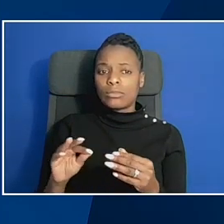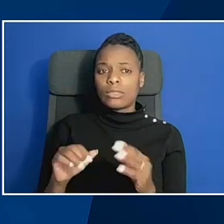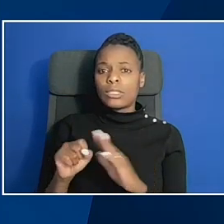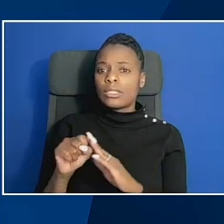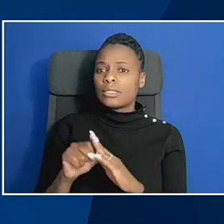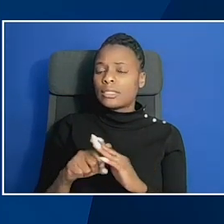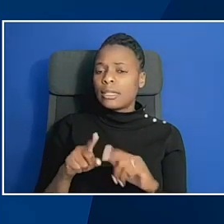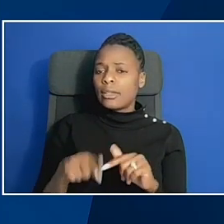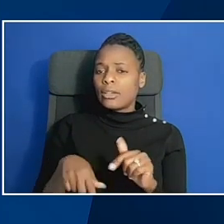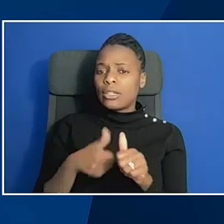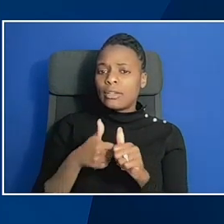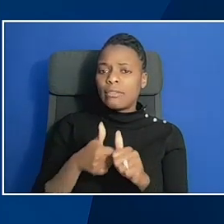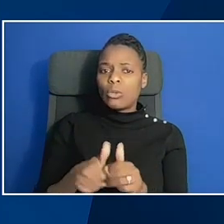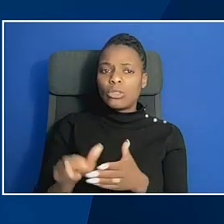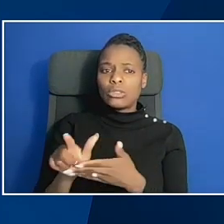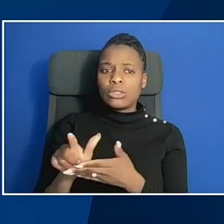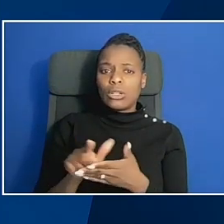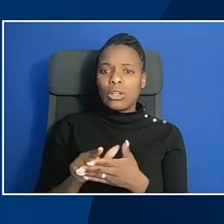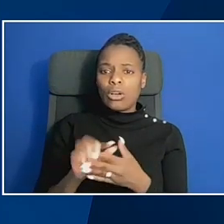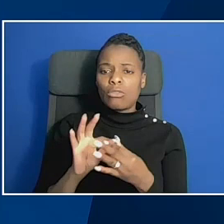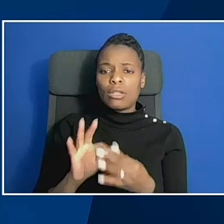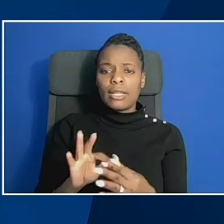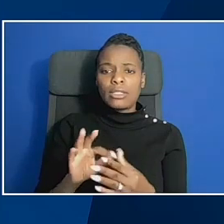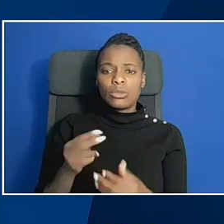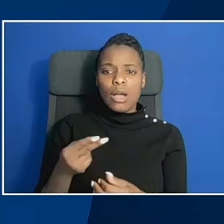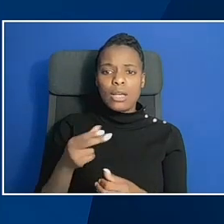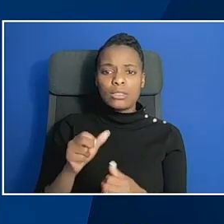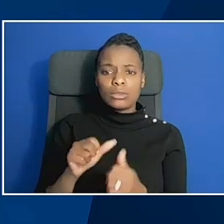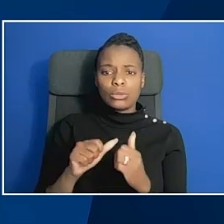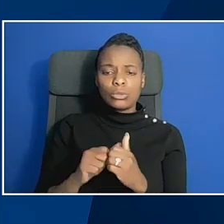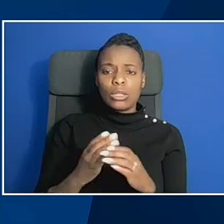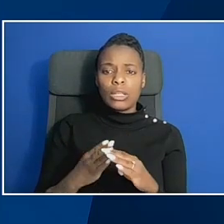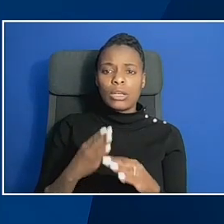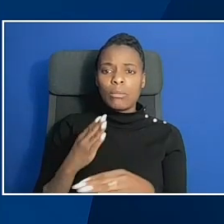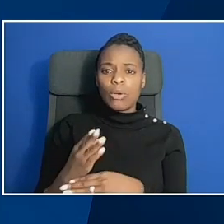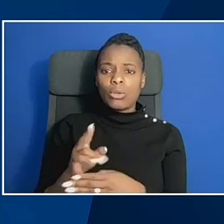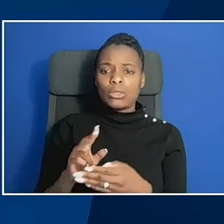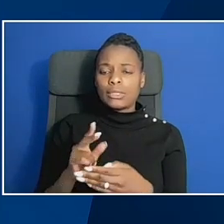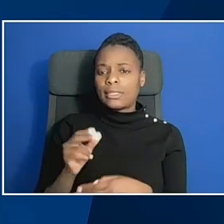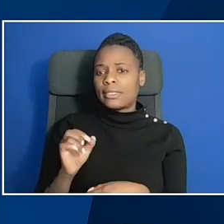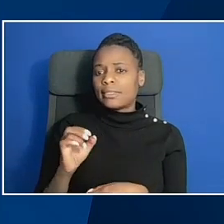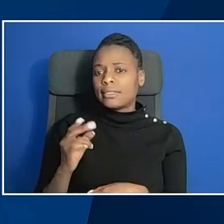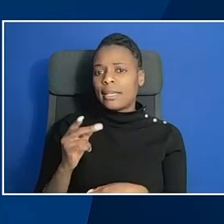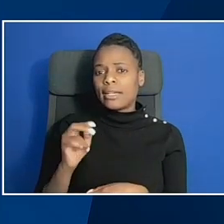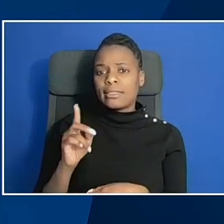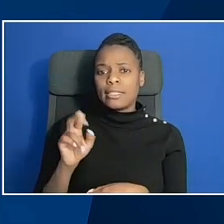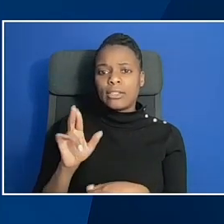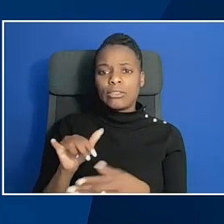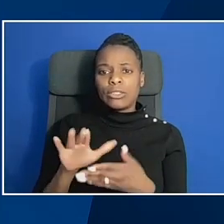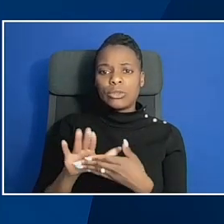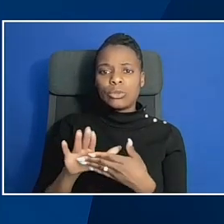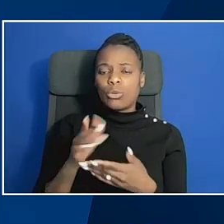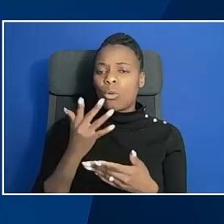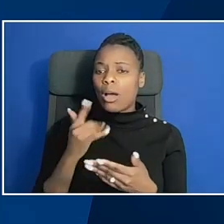with, high schools, for example, against a postsecondary school, like, those laws don't apply to those schools, so that